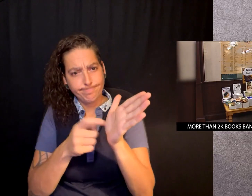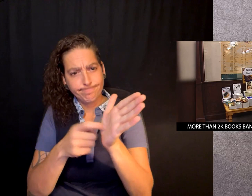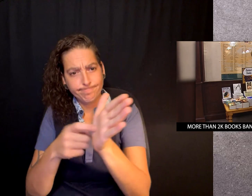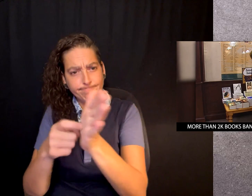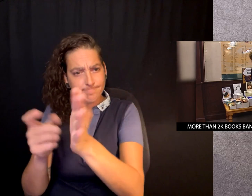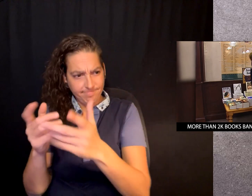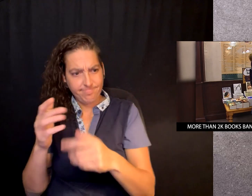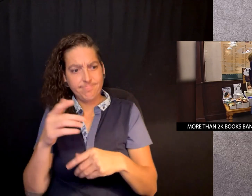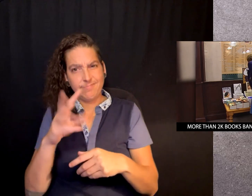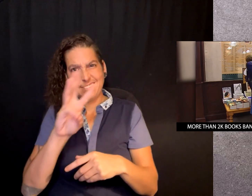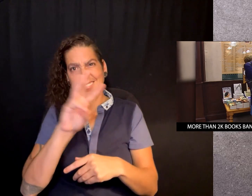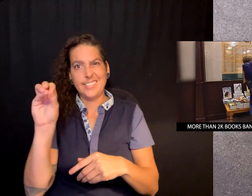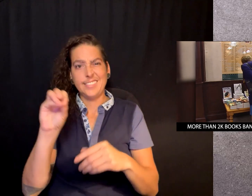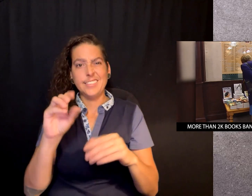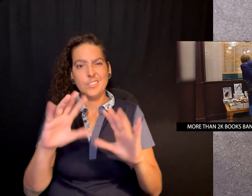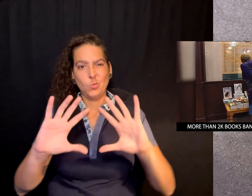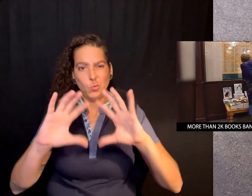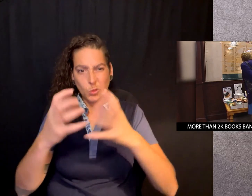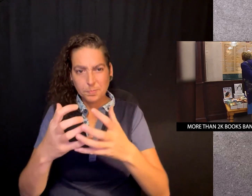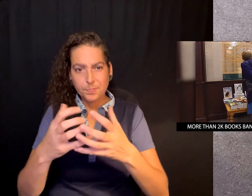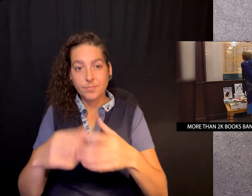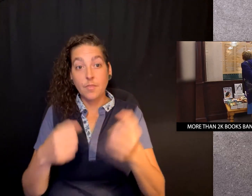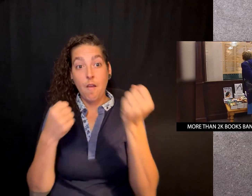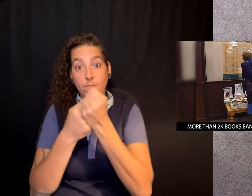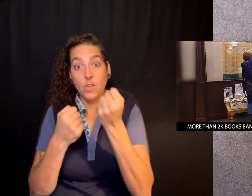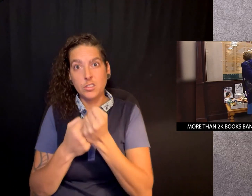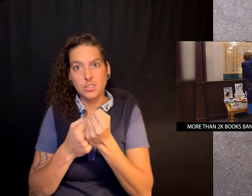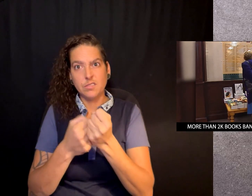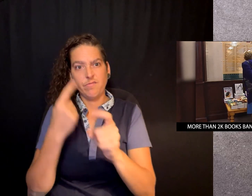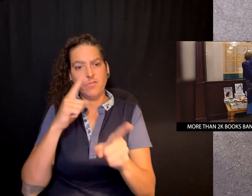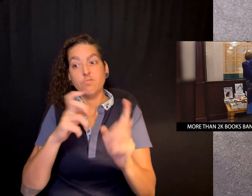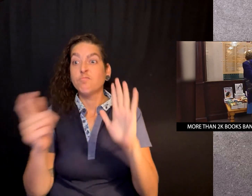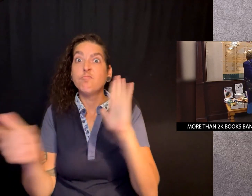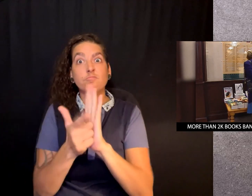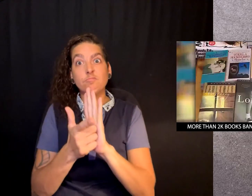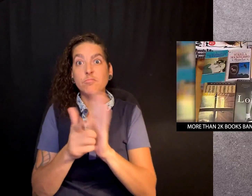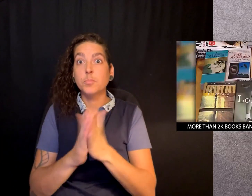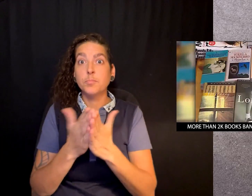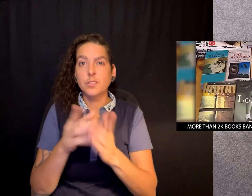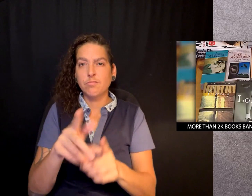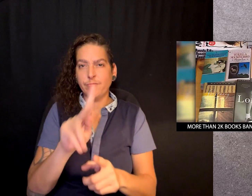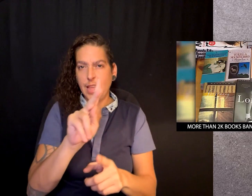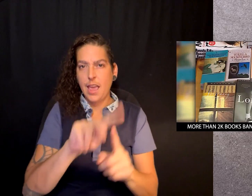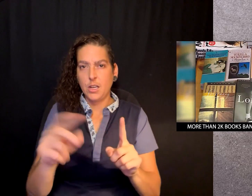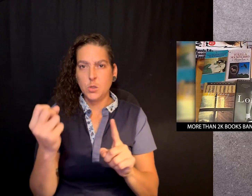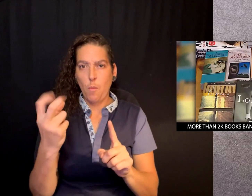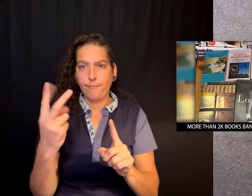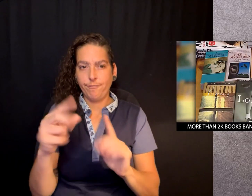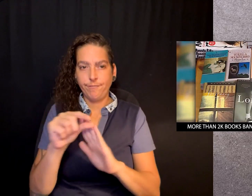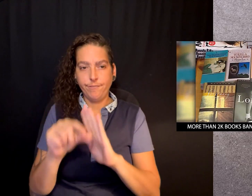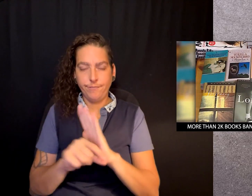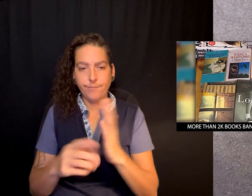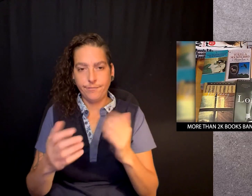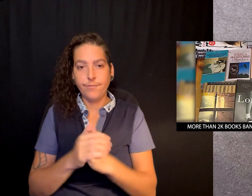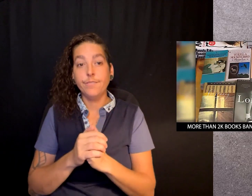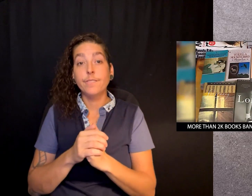they've identified 50 groups advocating for bans in kindergarten through 12th grade they